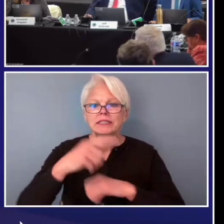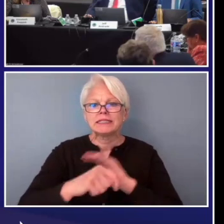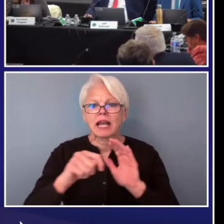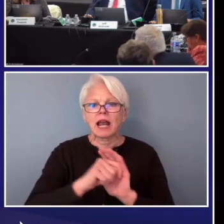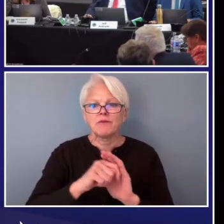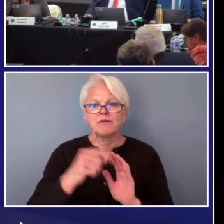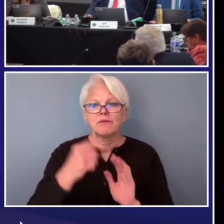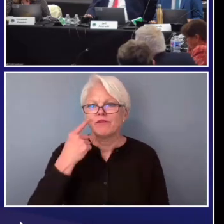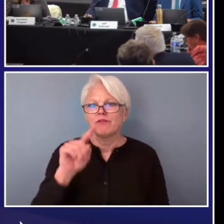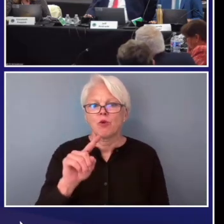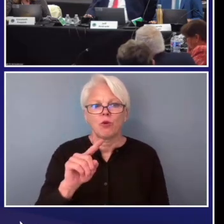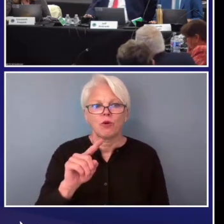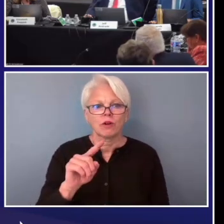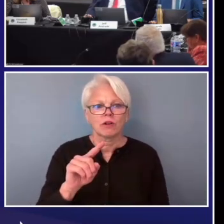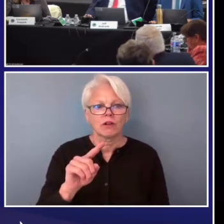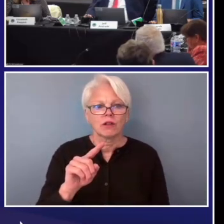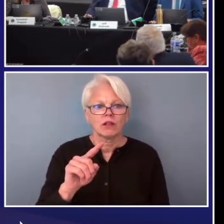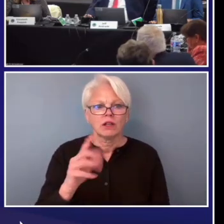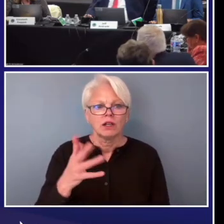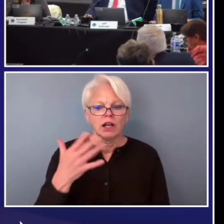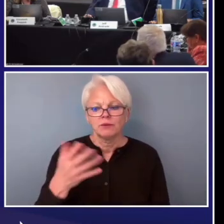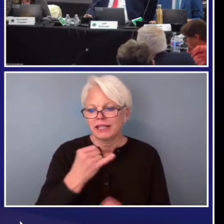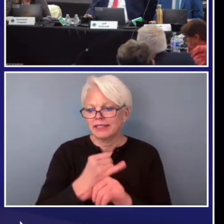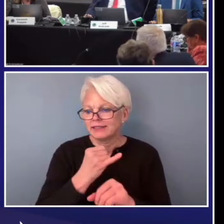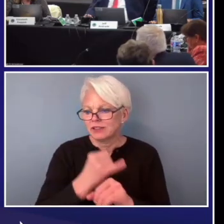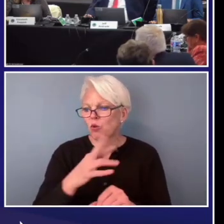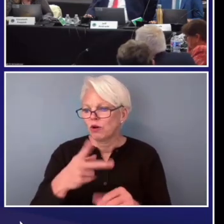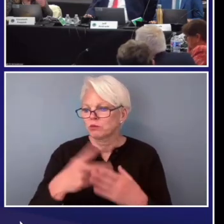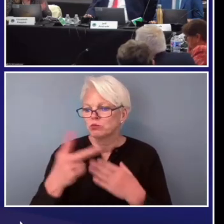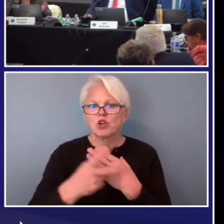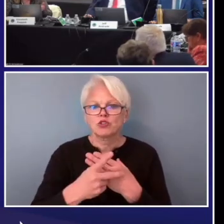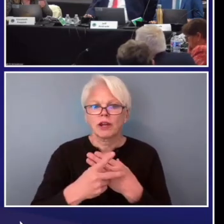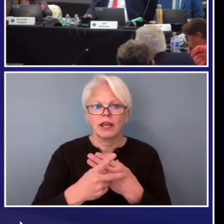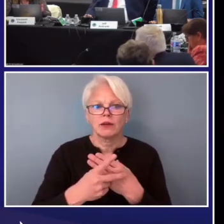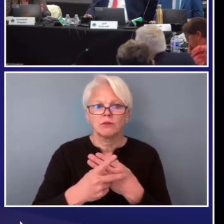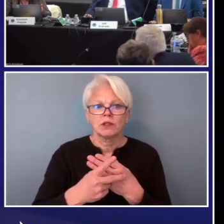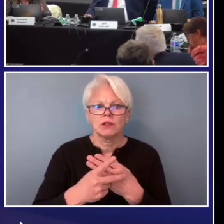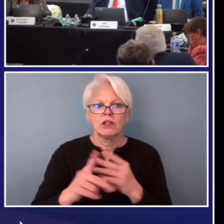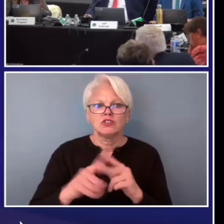um, an institution or program were to start at recognition, but in fact, once